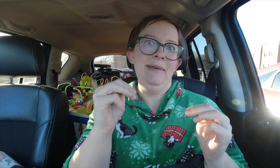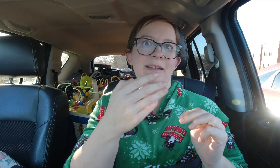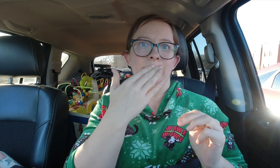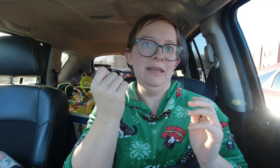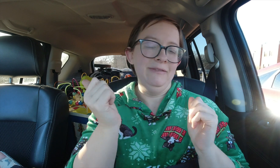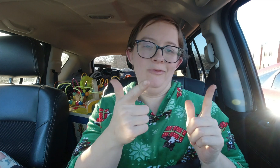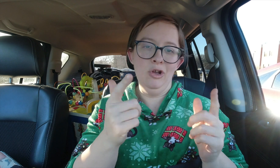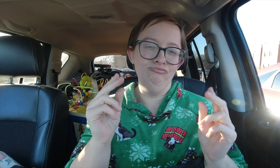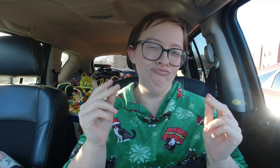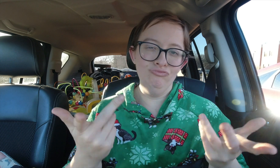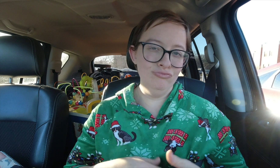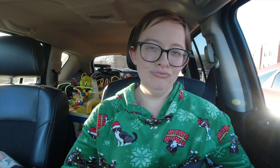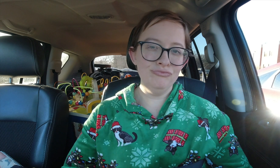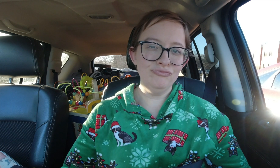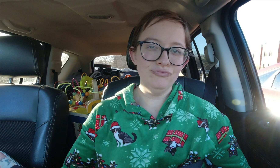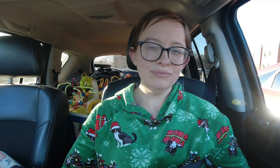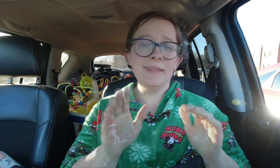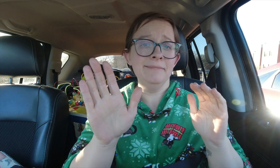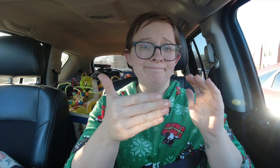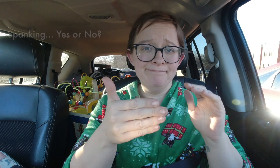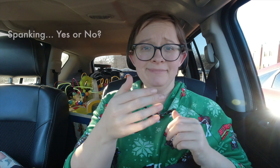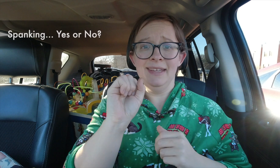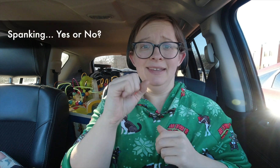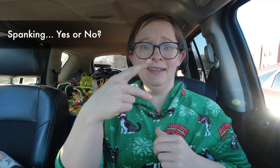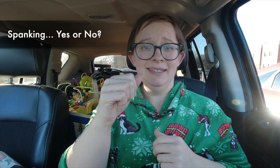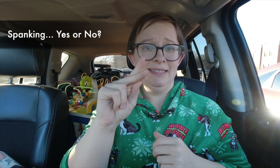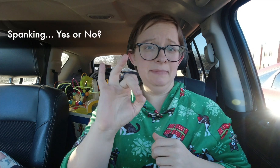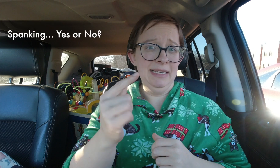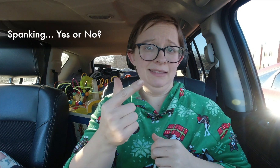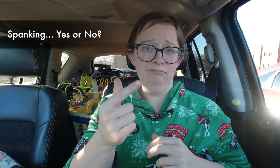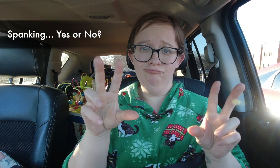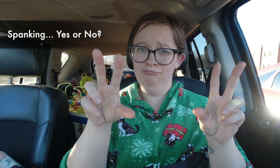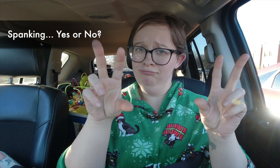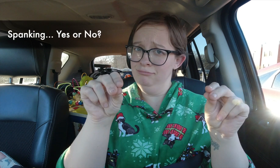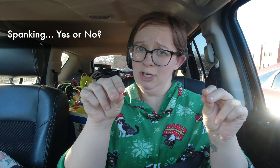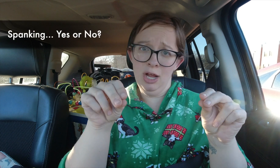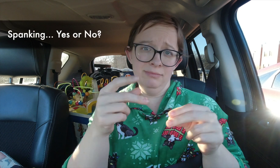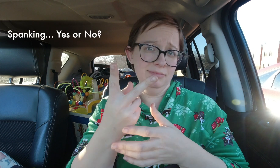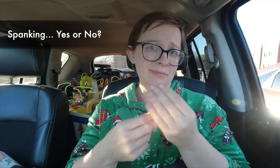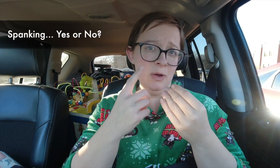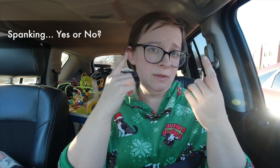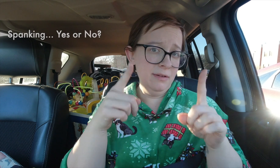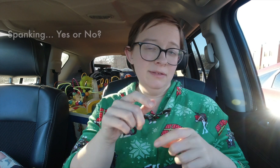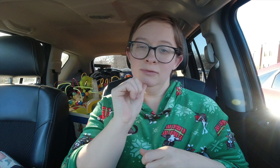Don't think one method is gonna work for everyone. Alright, spanking. Definitely not!